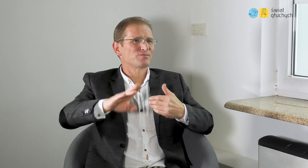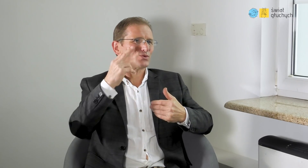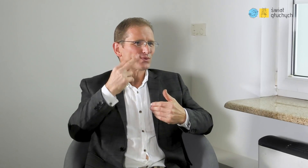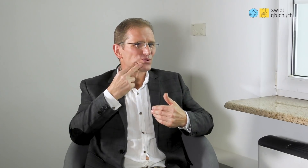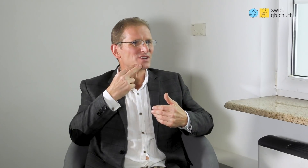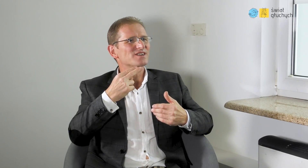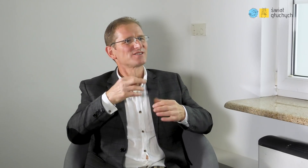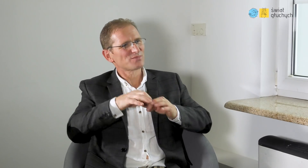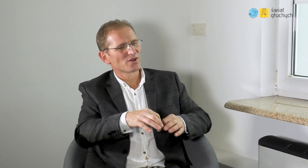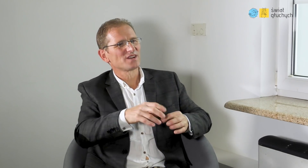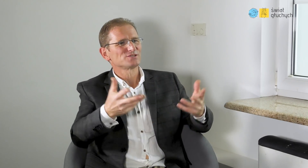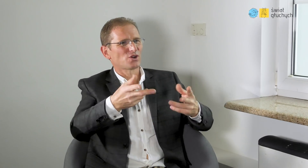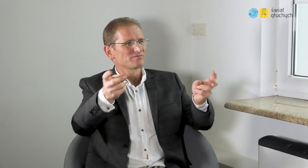Now that I'm running my associations myself,